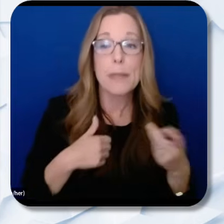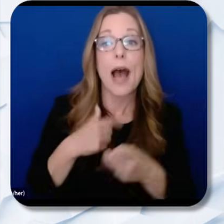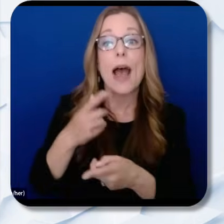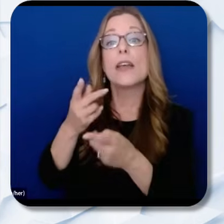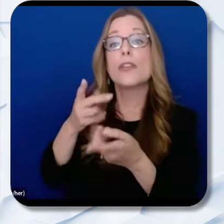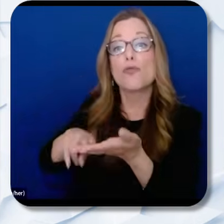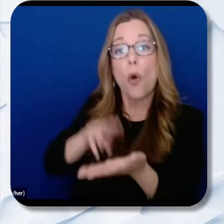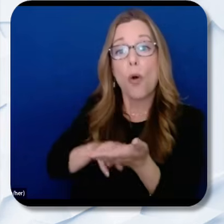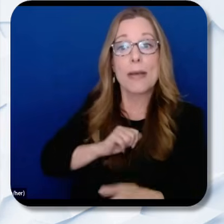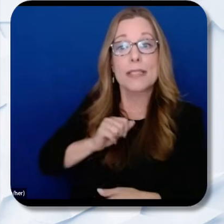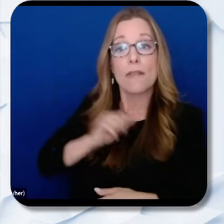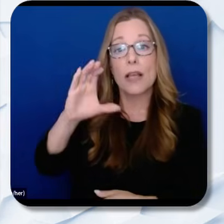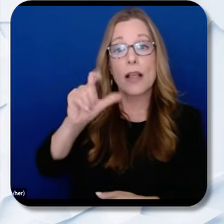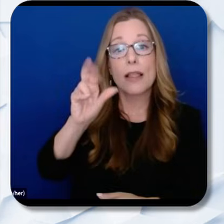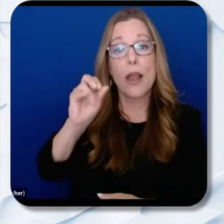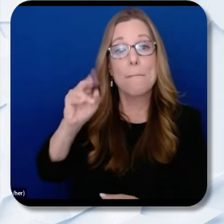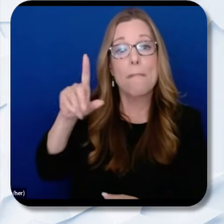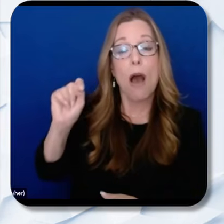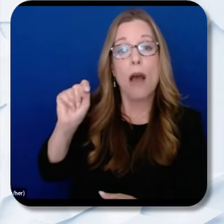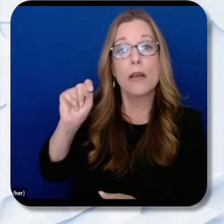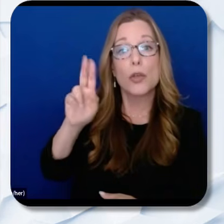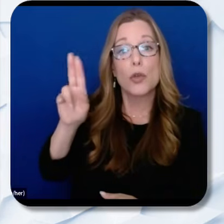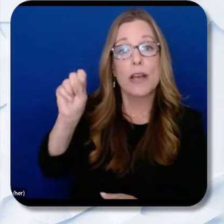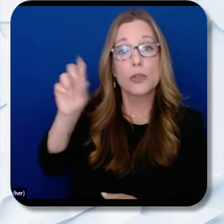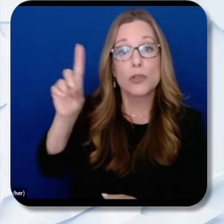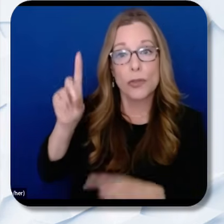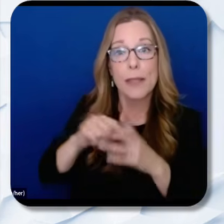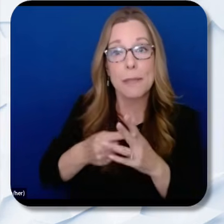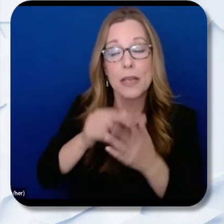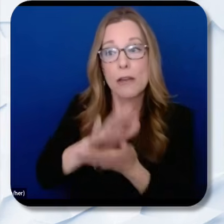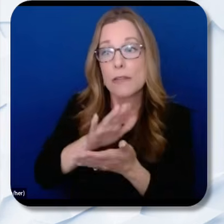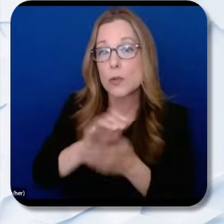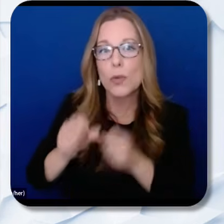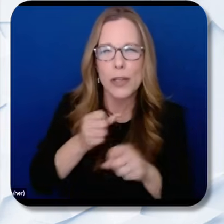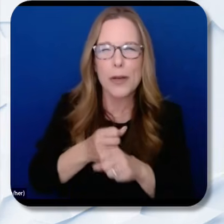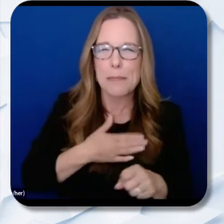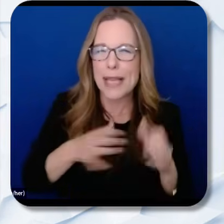year. And when I showed up by myself, I just told staff pretty plainly that